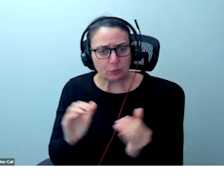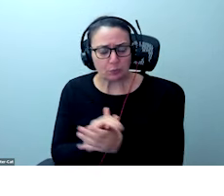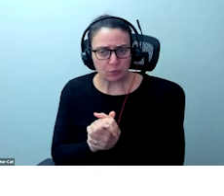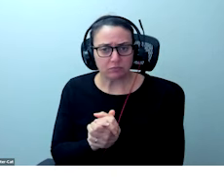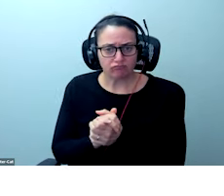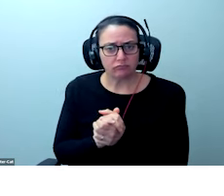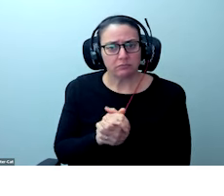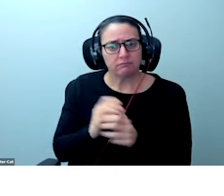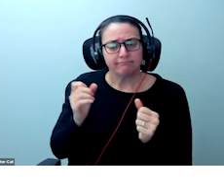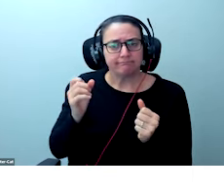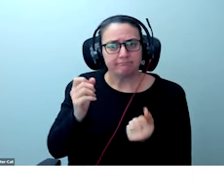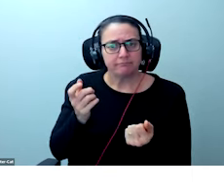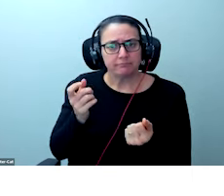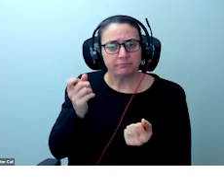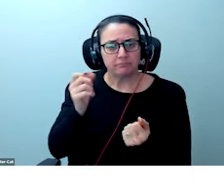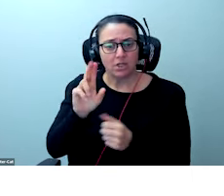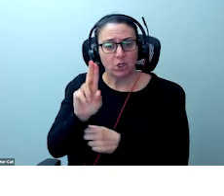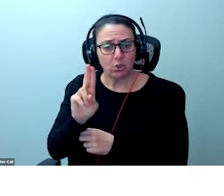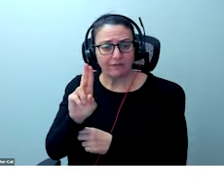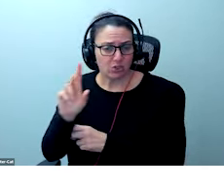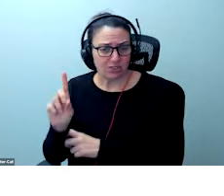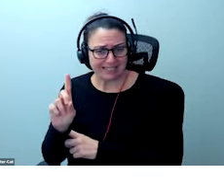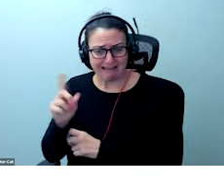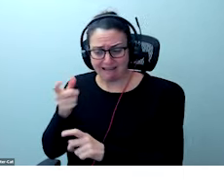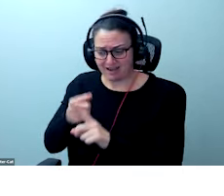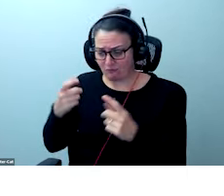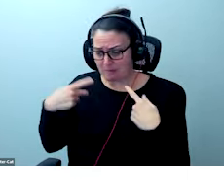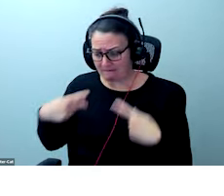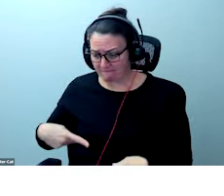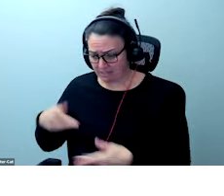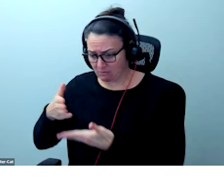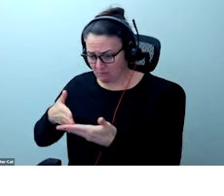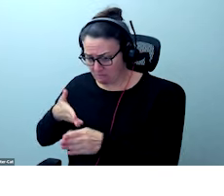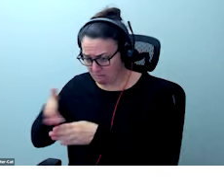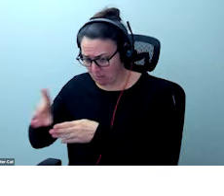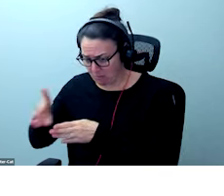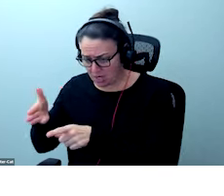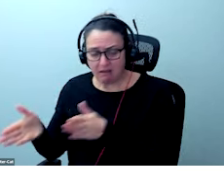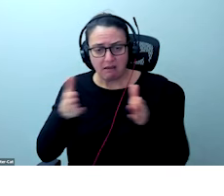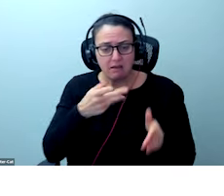So understanding universal design from the physical side and then the POUR principles